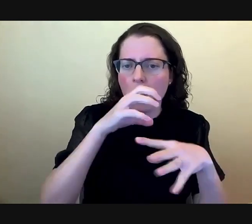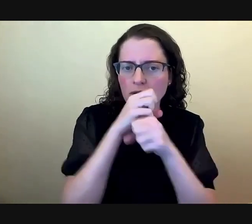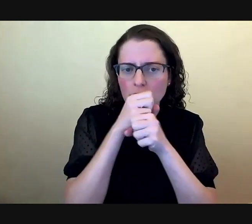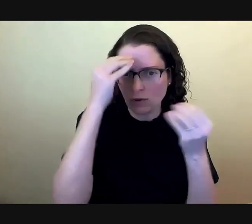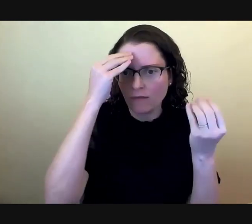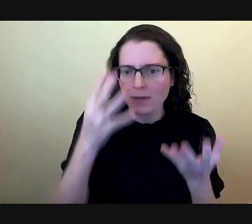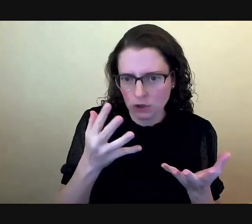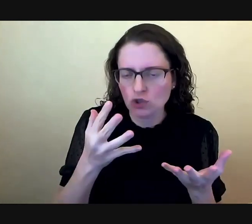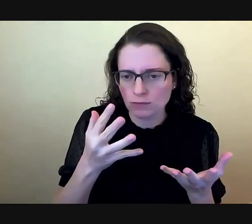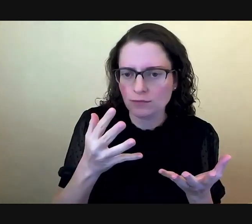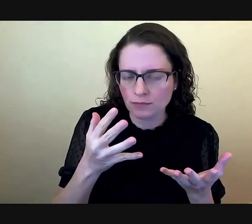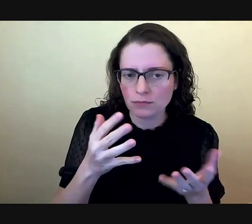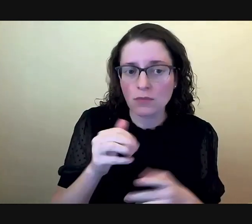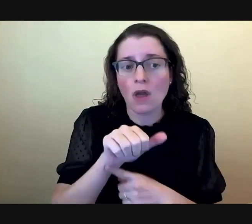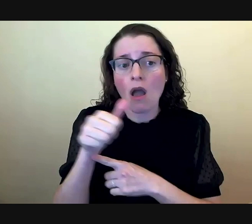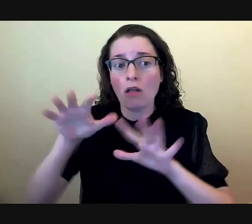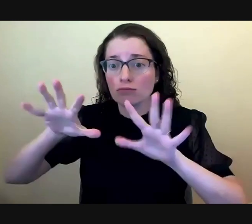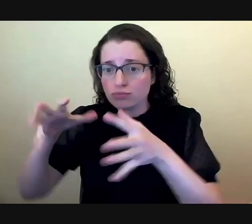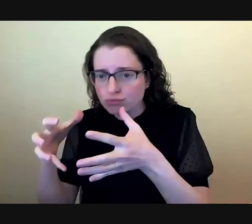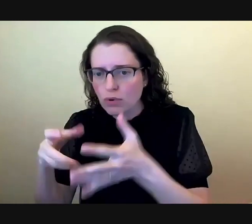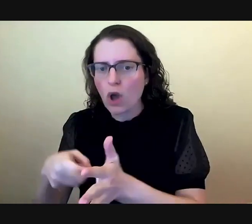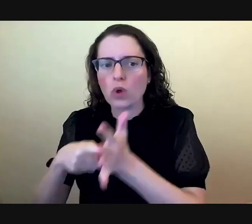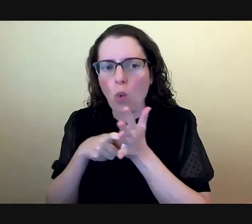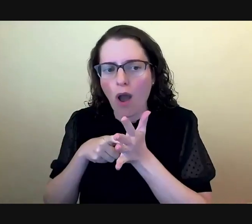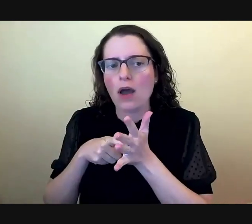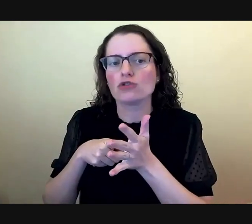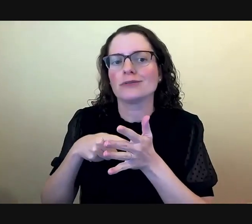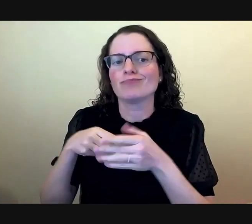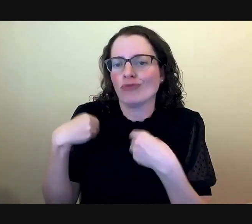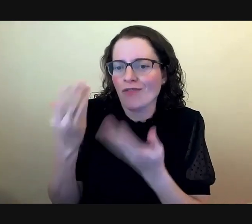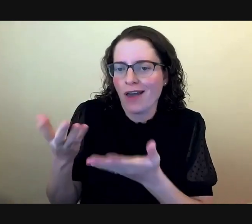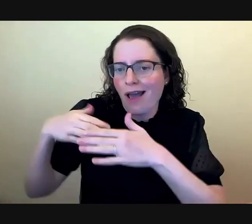of people's privacy and their confidential information. The other category I'll be focusing on